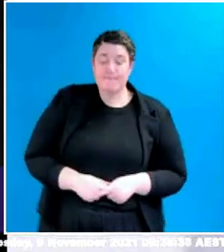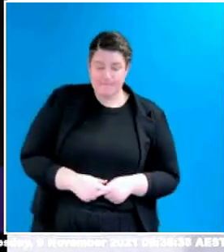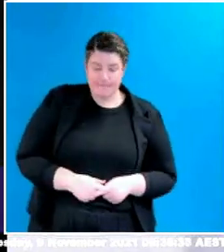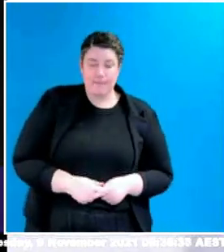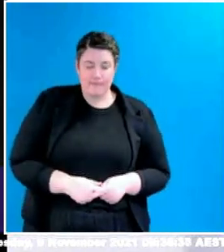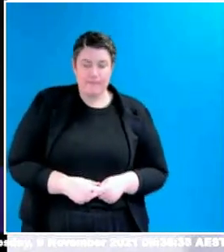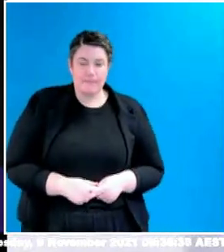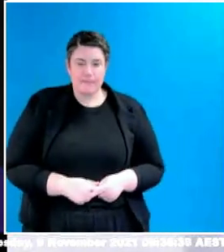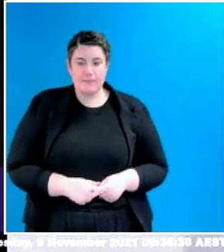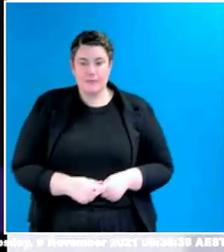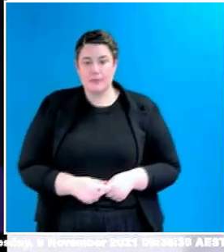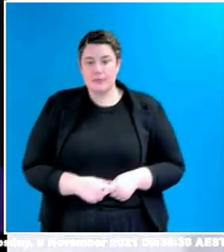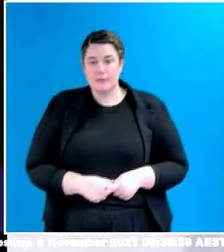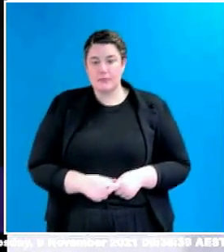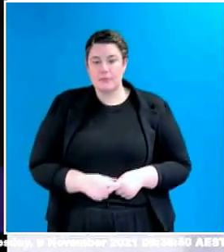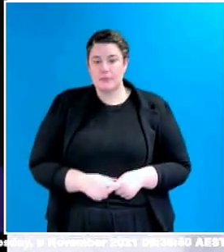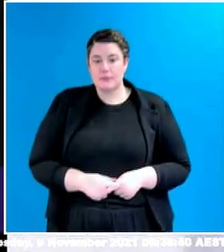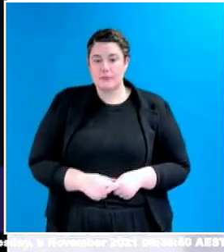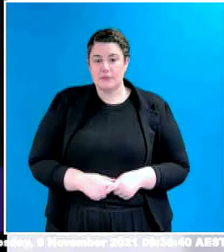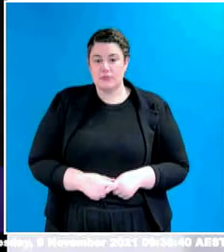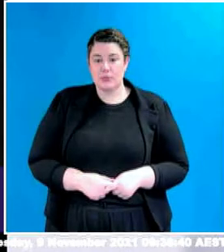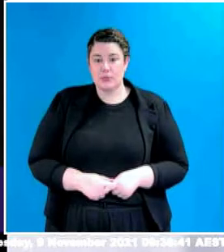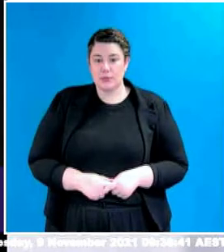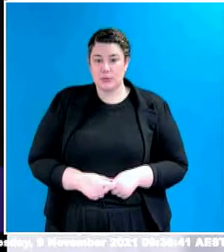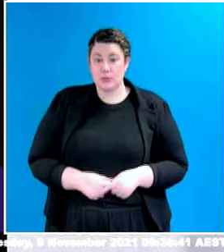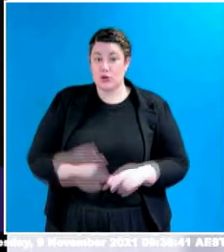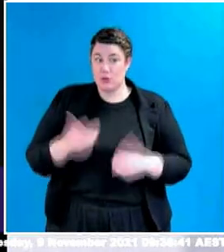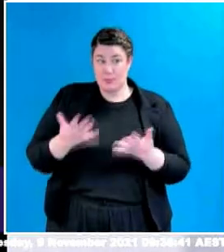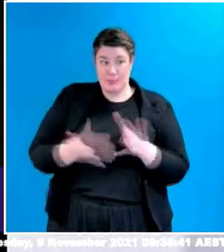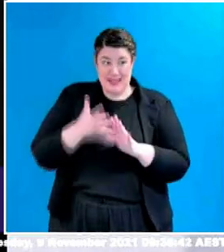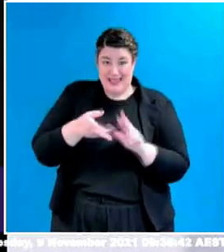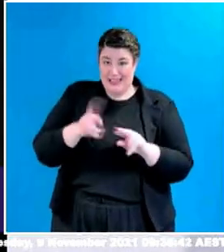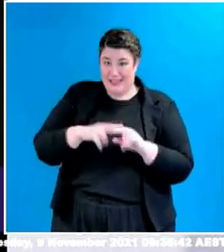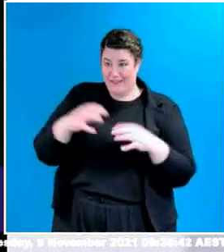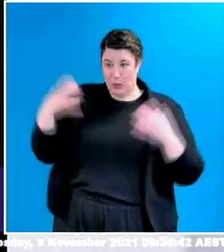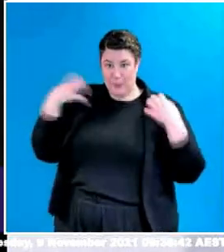So you have experience, if the Commissioners need to ask you, about